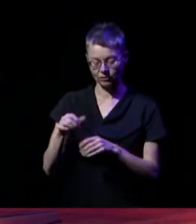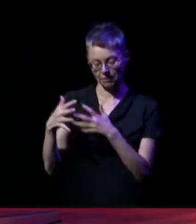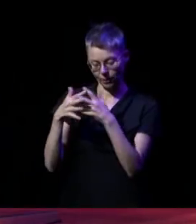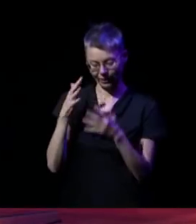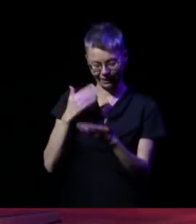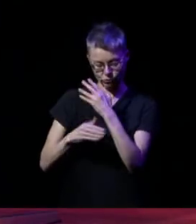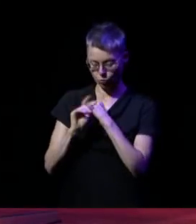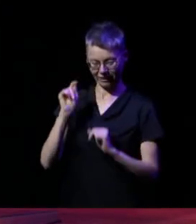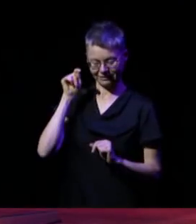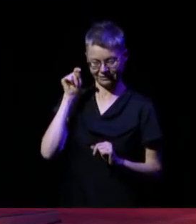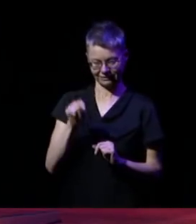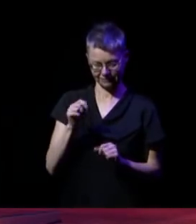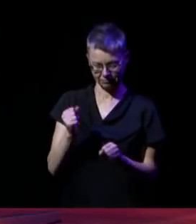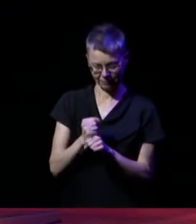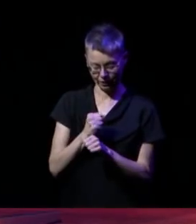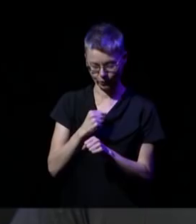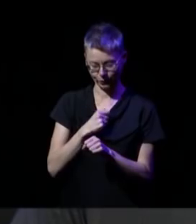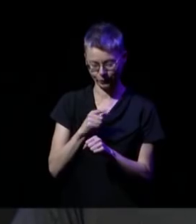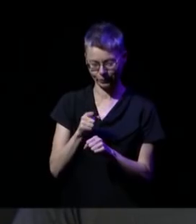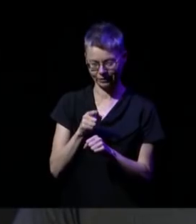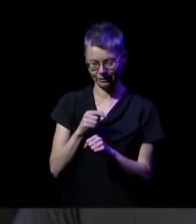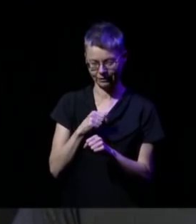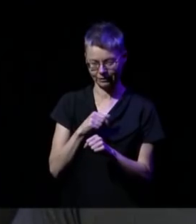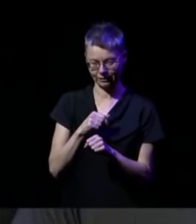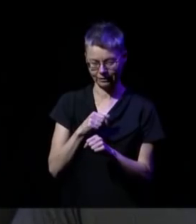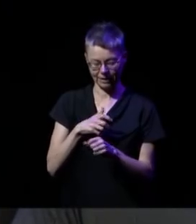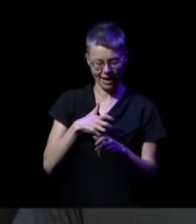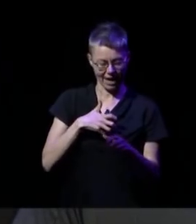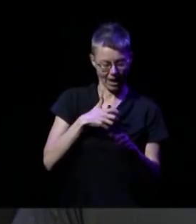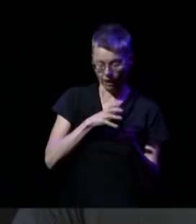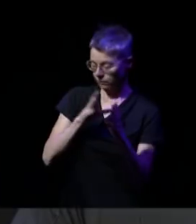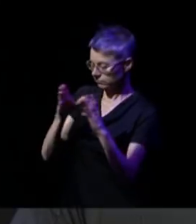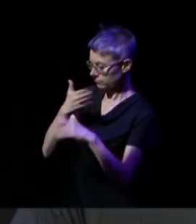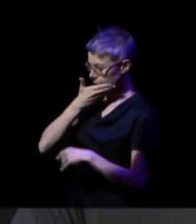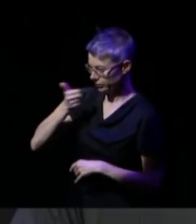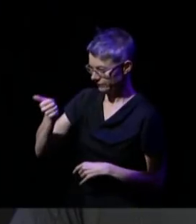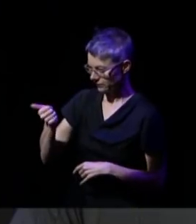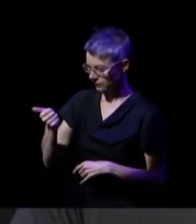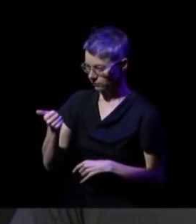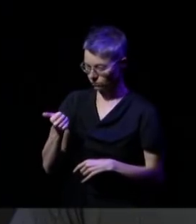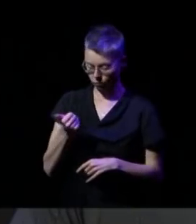that made you reach for beauty rather than anger or terror or despair?